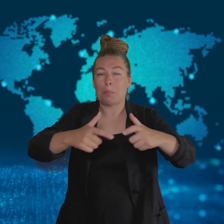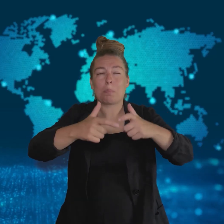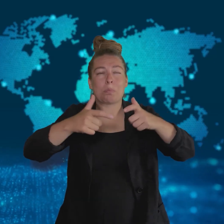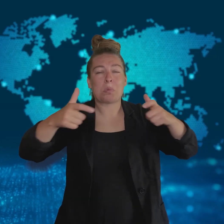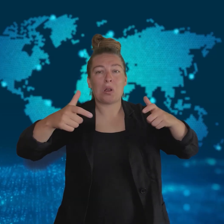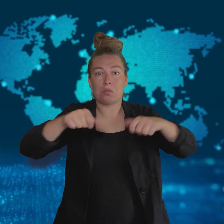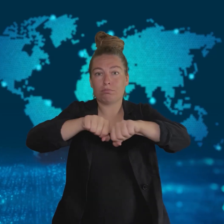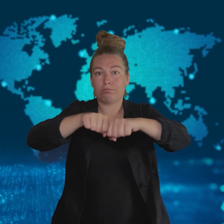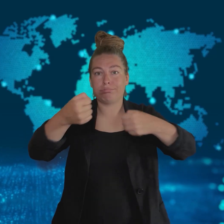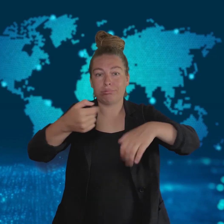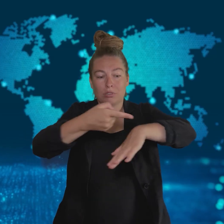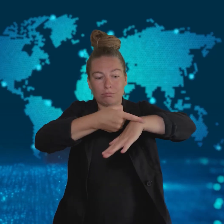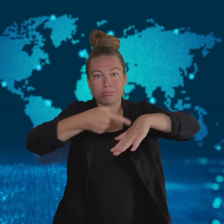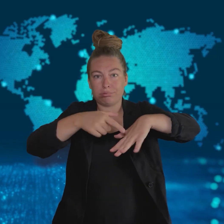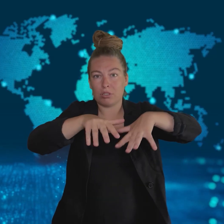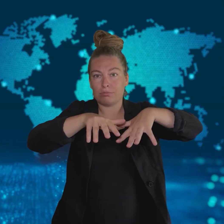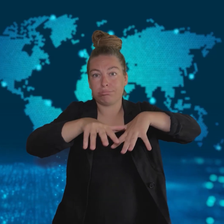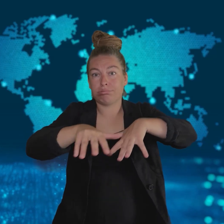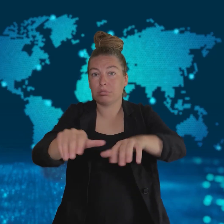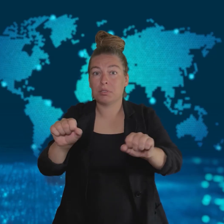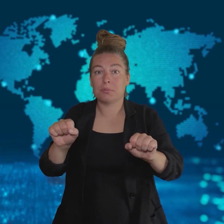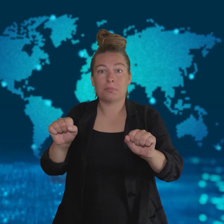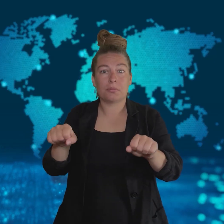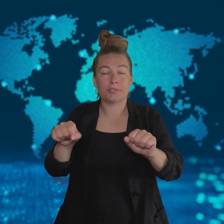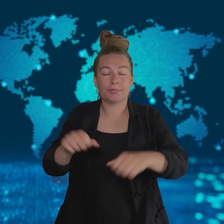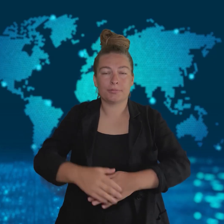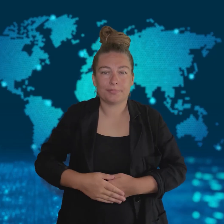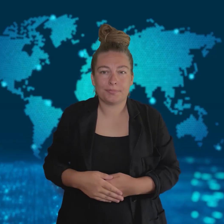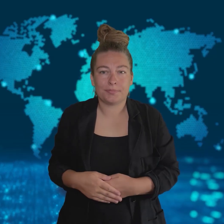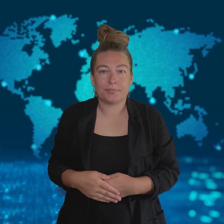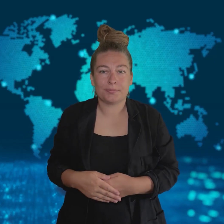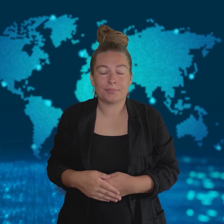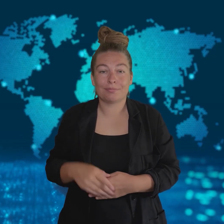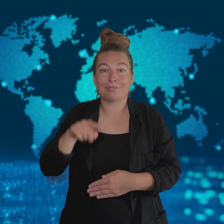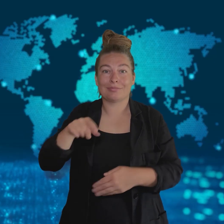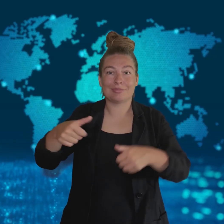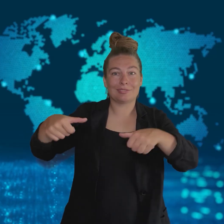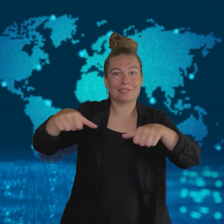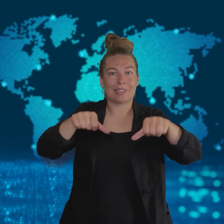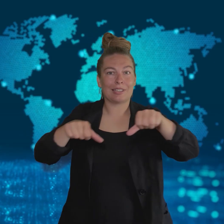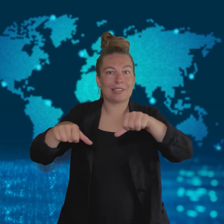Scientists warn there may be more glacial events.